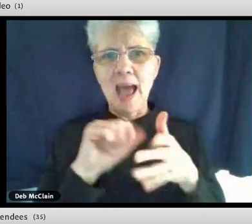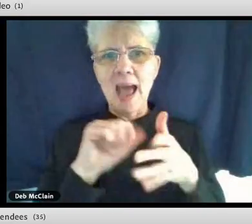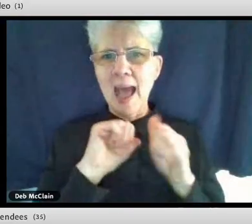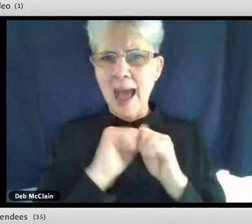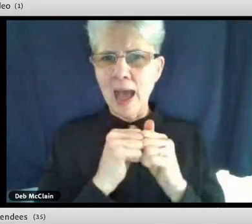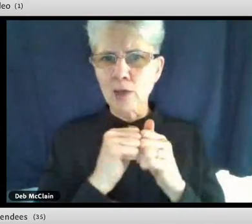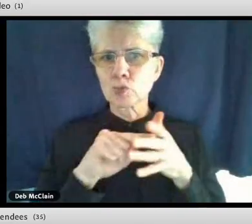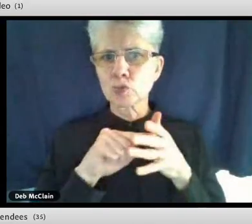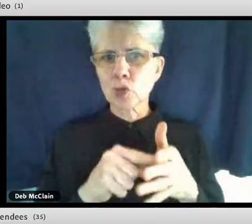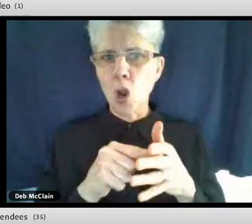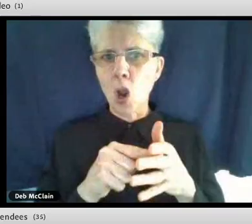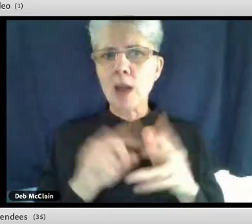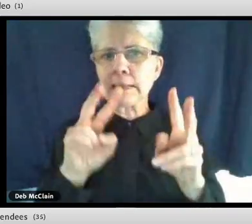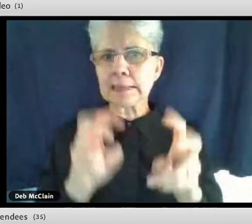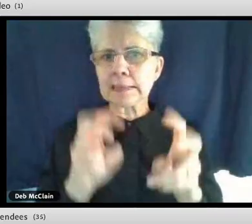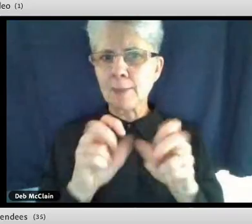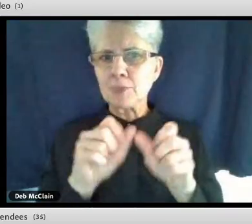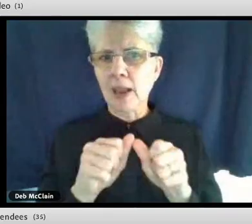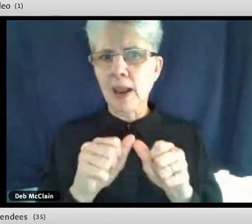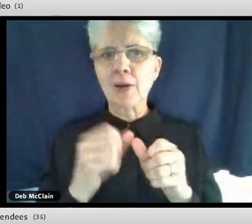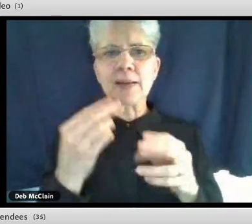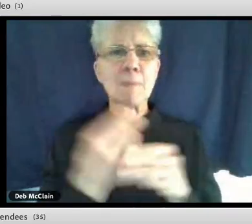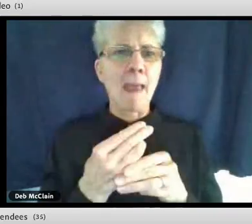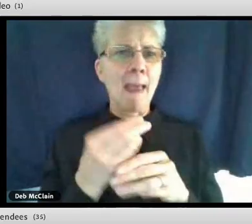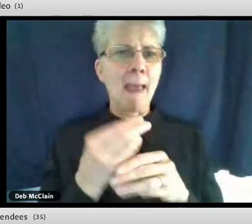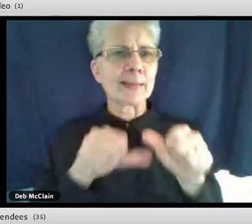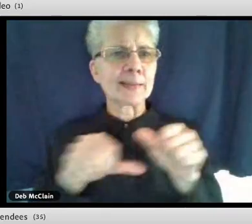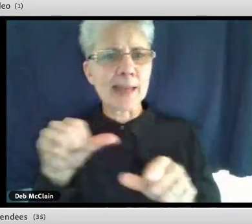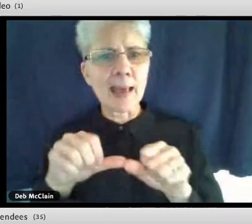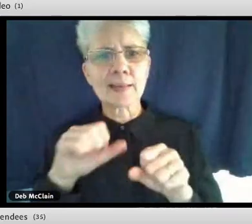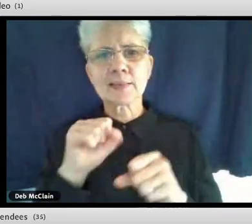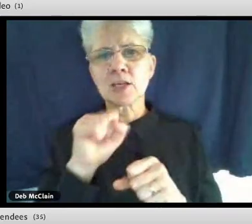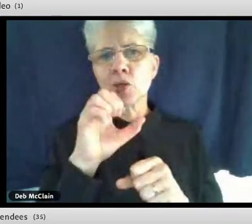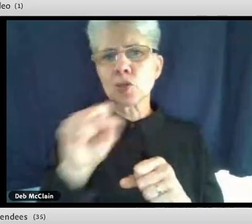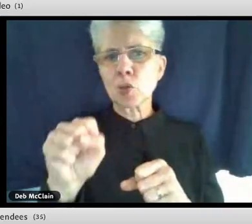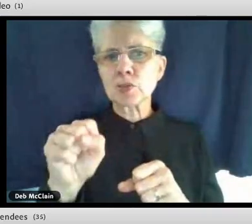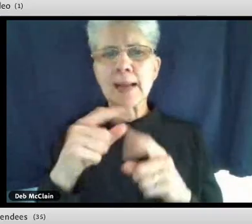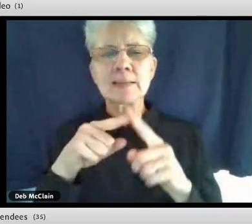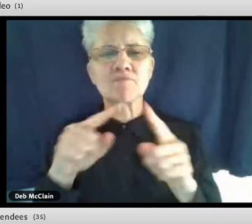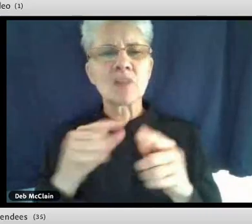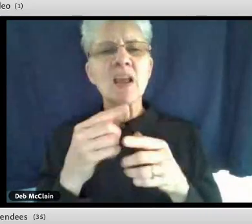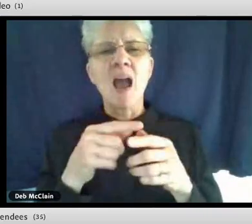on how to get started with the different subject areas, math and science, social studies, and, again,